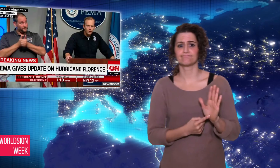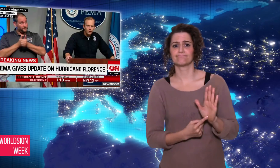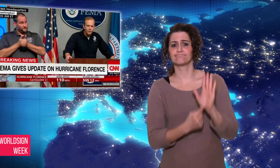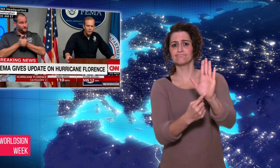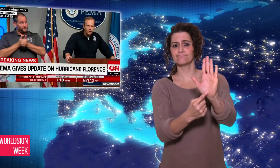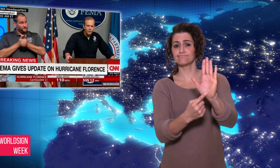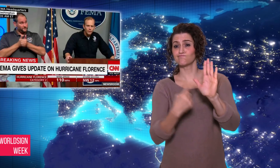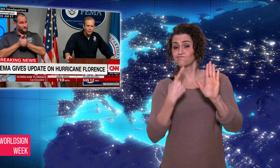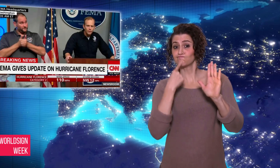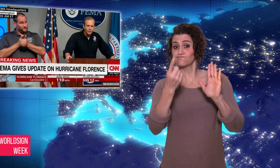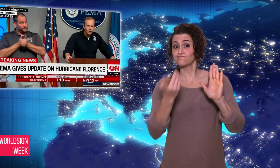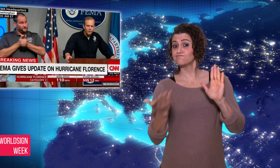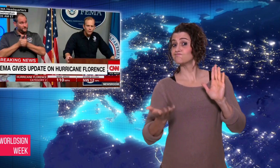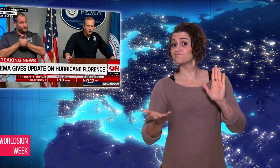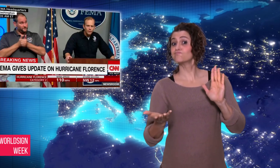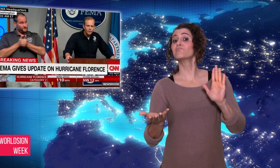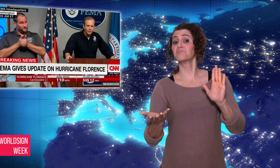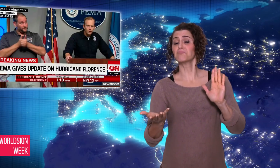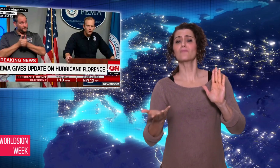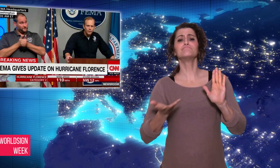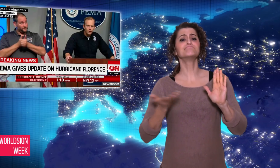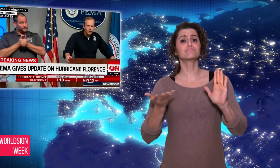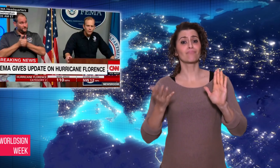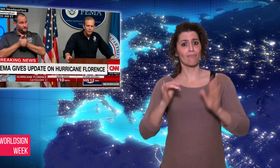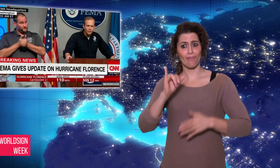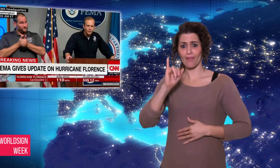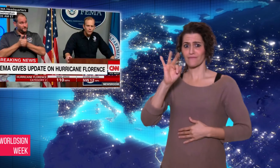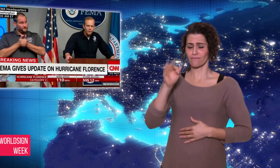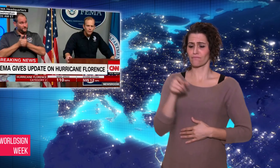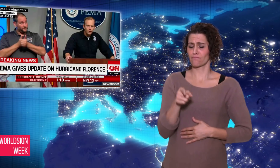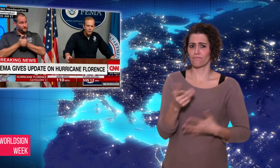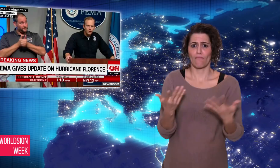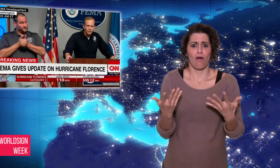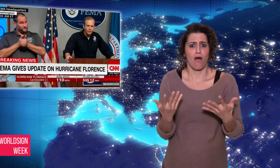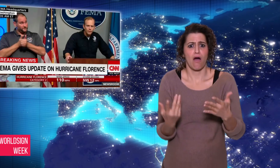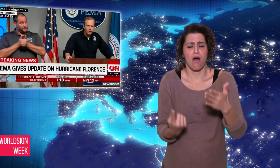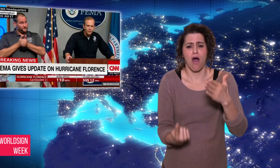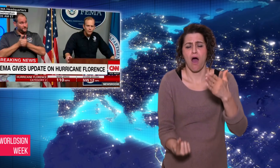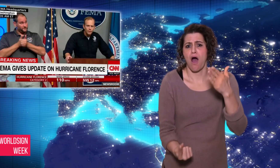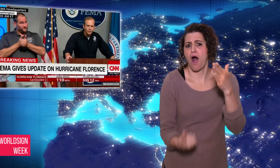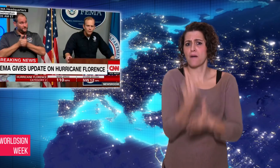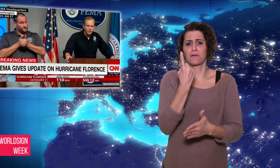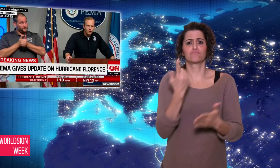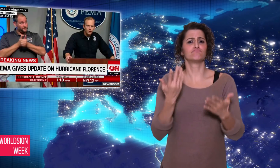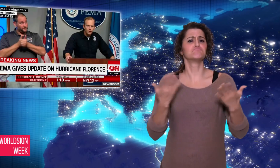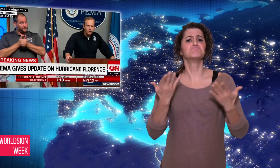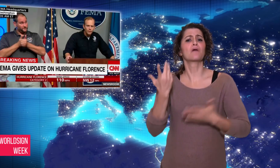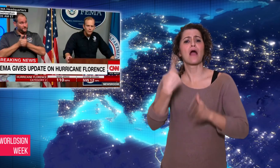deaf-blind in Canada do not have